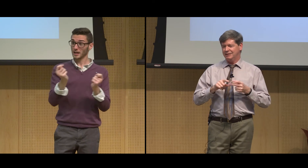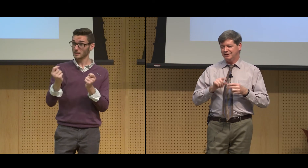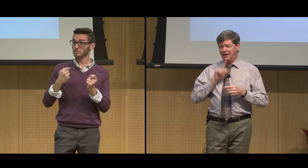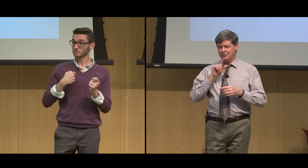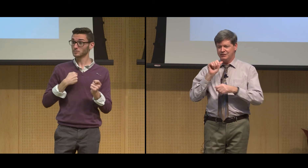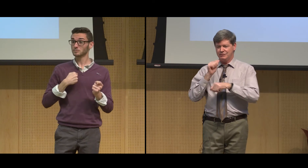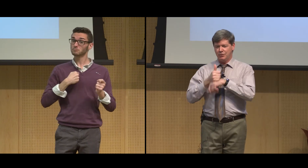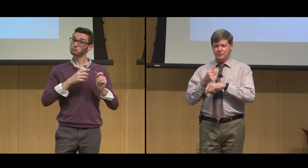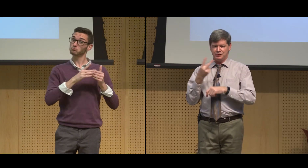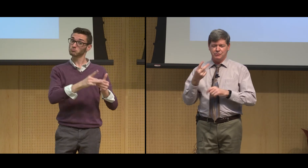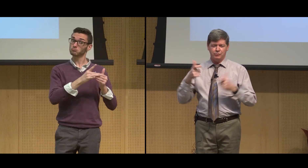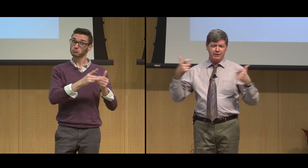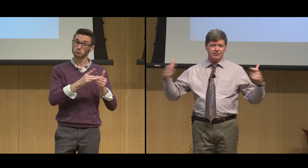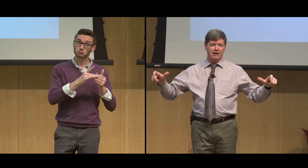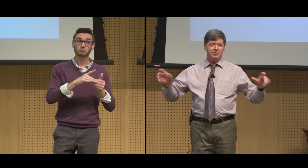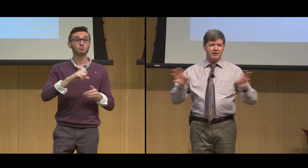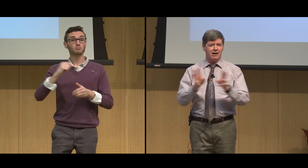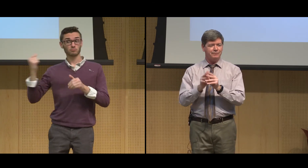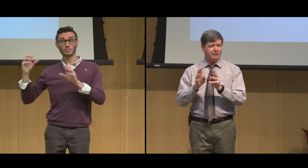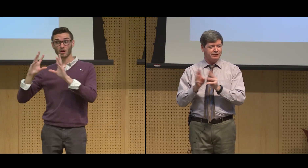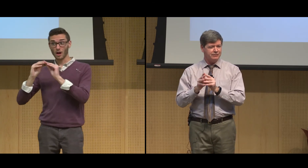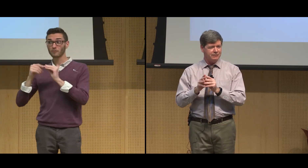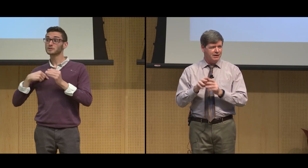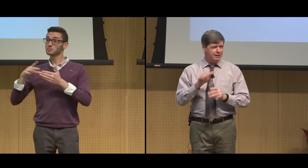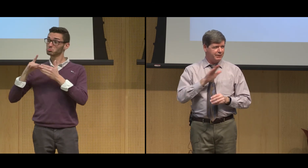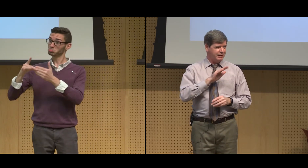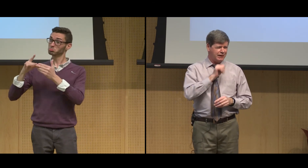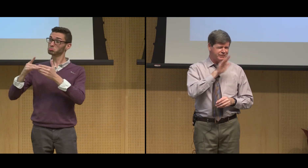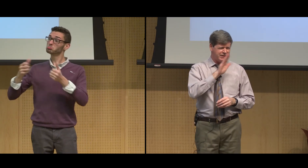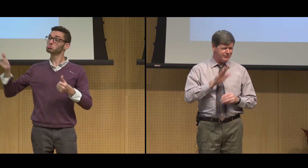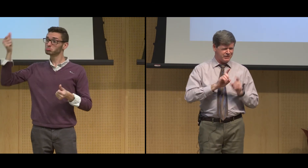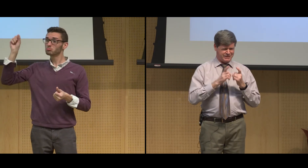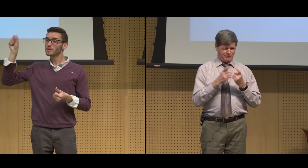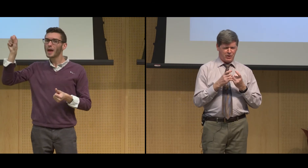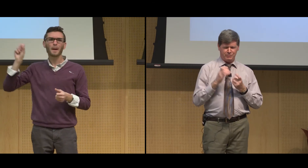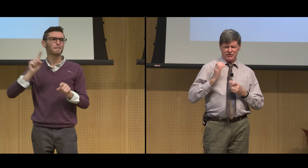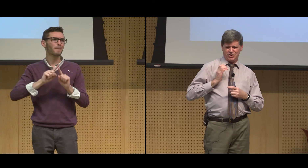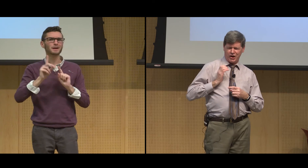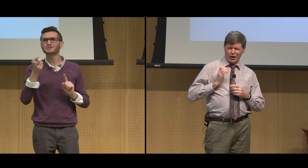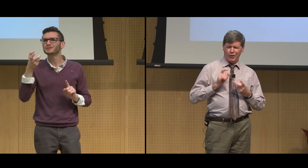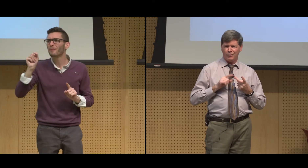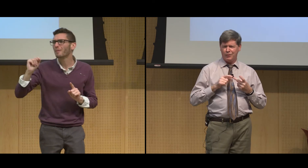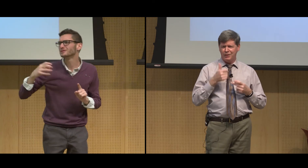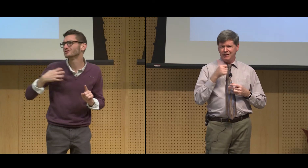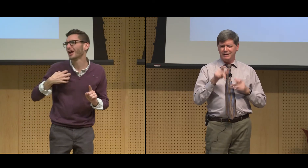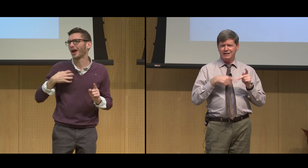and, uh, actually hosted two rather large conferences, but I was never a department chair